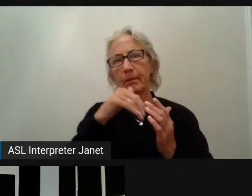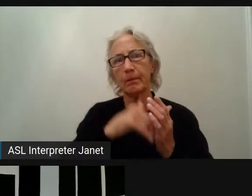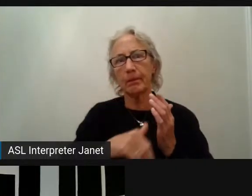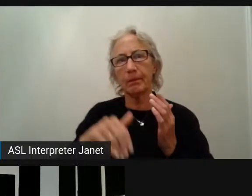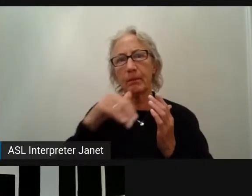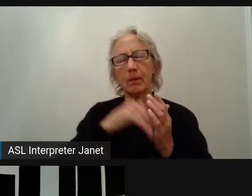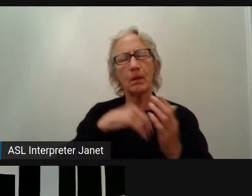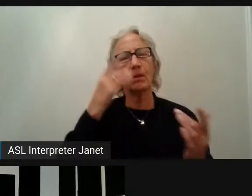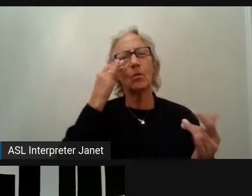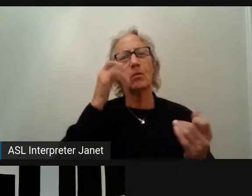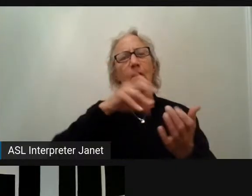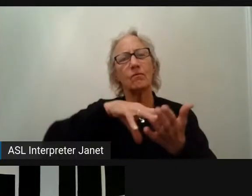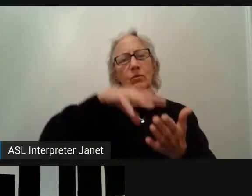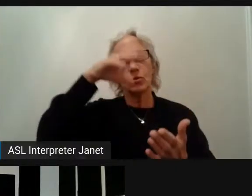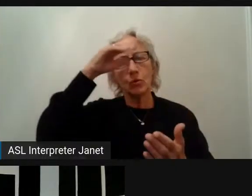not like to fix the same errors over and over and over. That